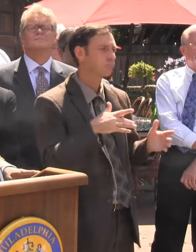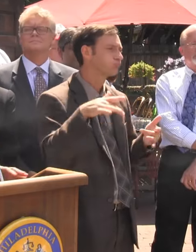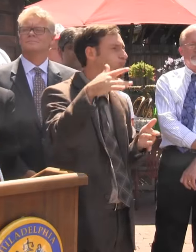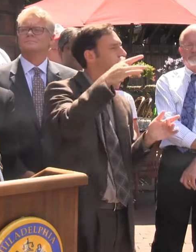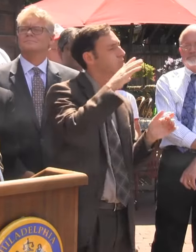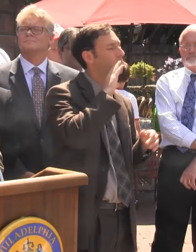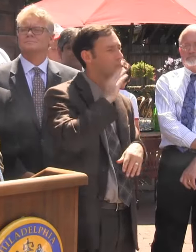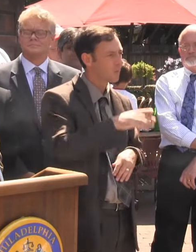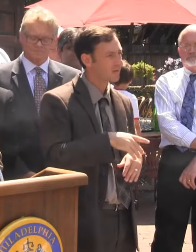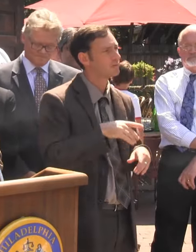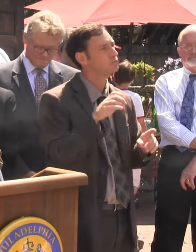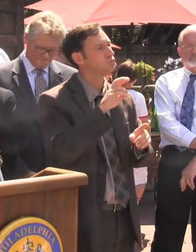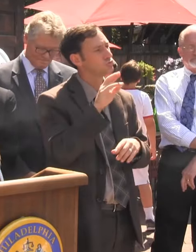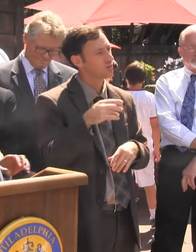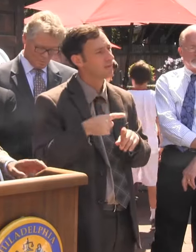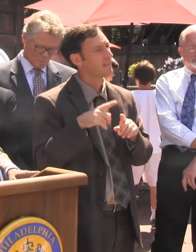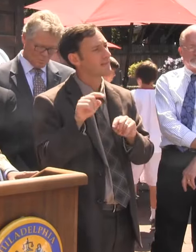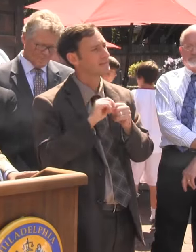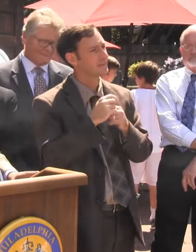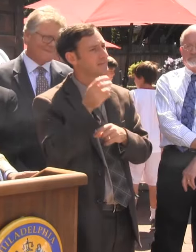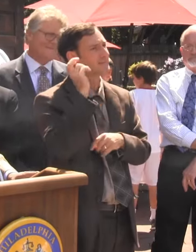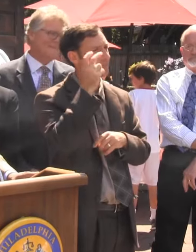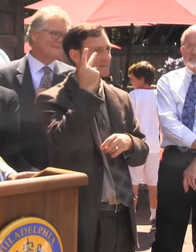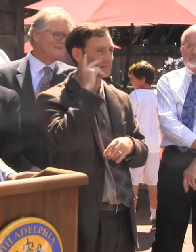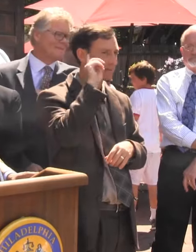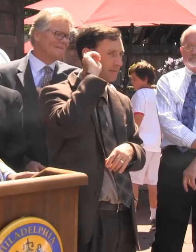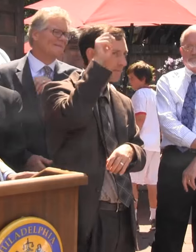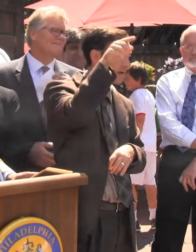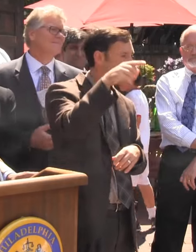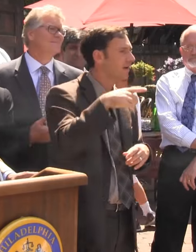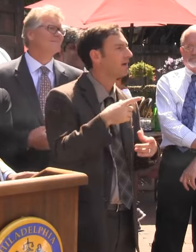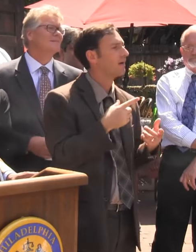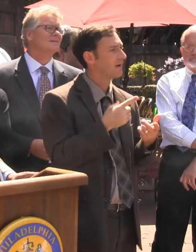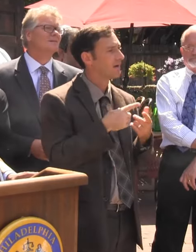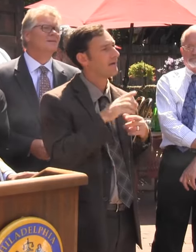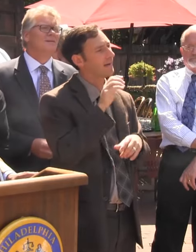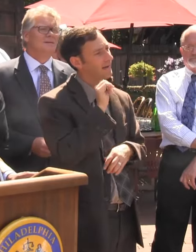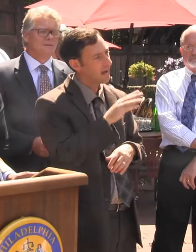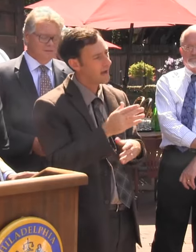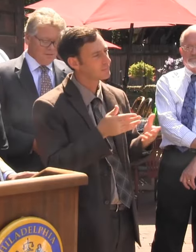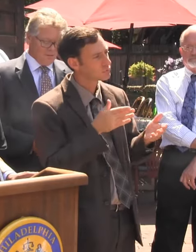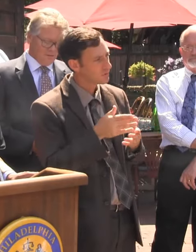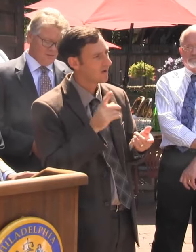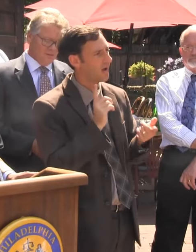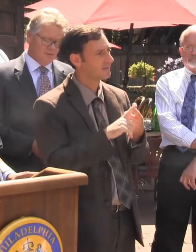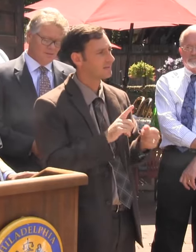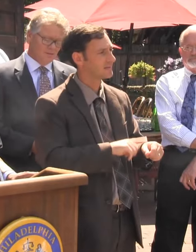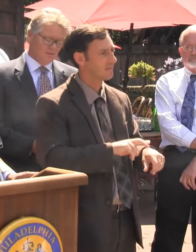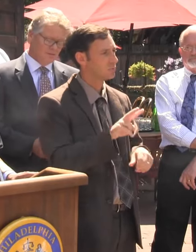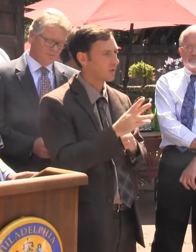and the team from SEPTA in the back, other than cab service until 2:00 in the morning,